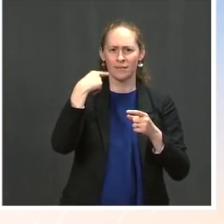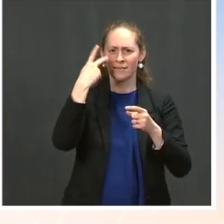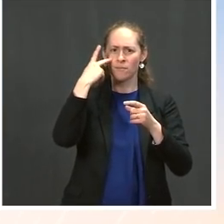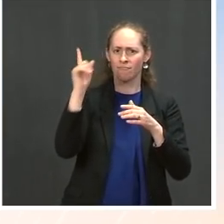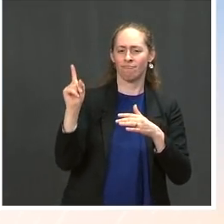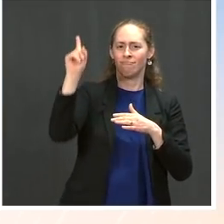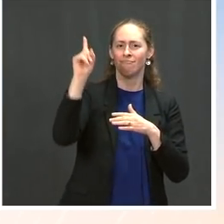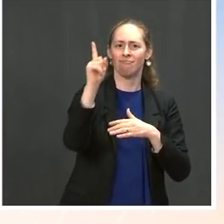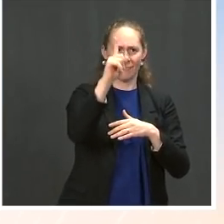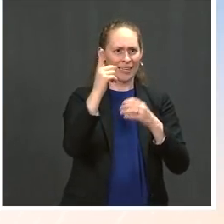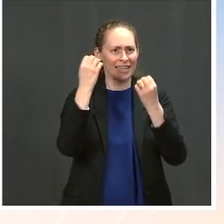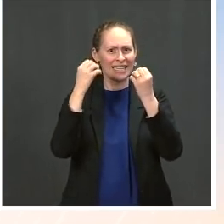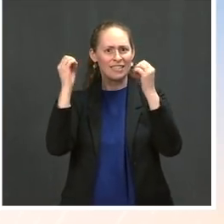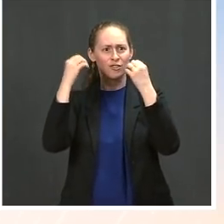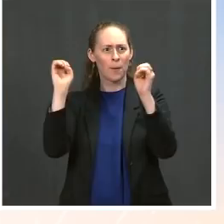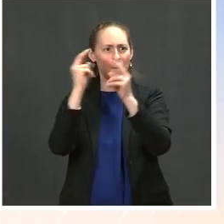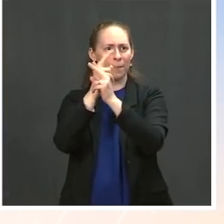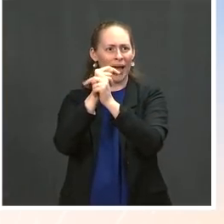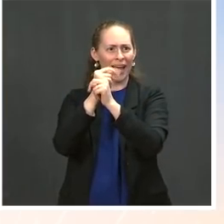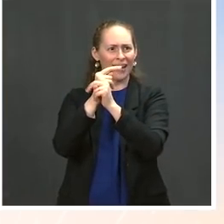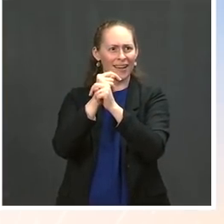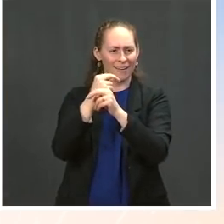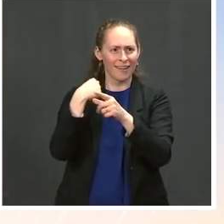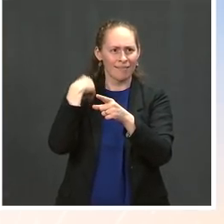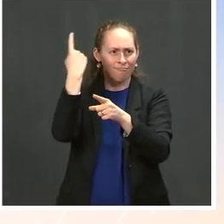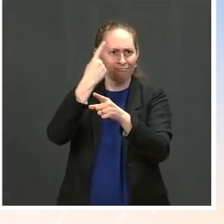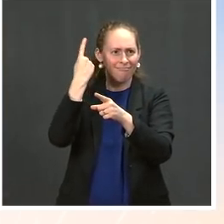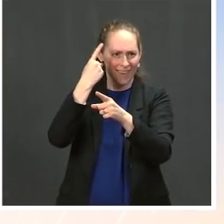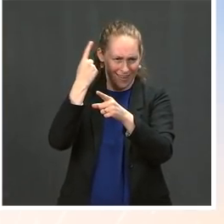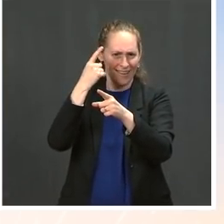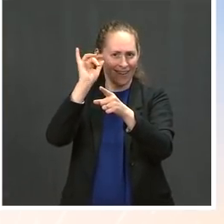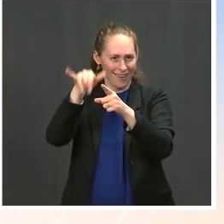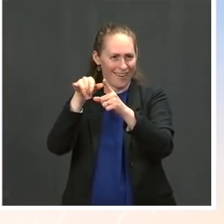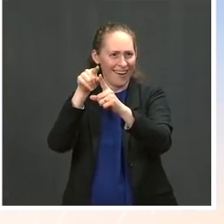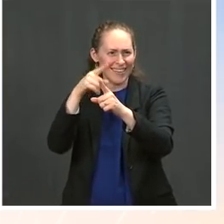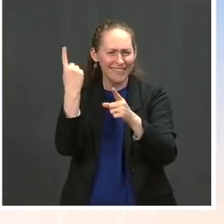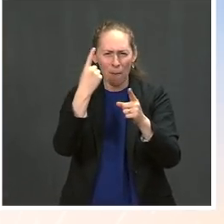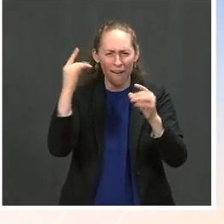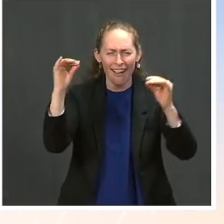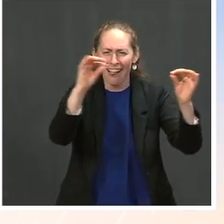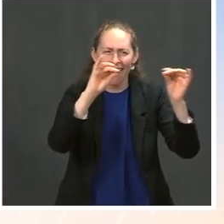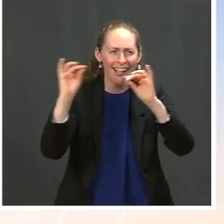Ms. Psaki: That's right. The indoctrination we agreed upon. Thank you so much. Secretary Buttigieg: Thank you. Ms. Psaki: Thank you for joining us. Secretary Buttigieg: Thanks.